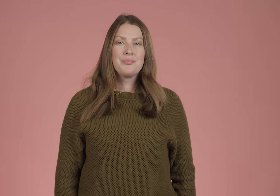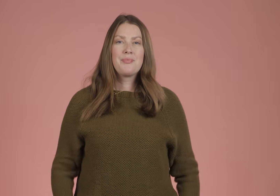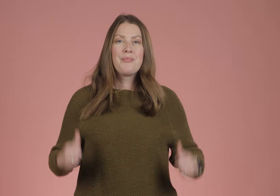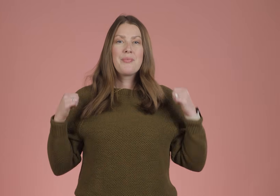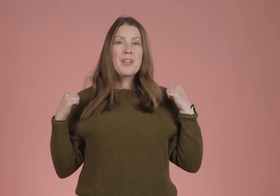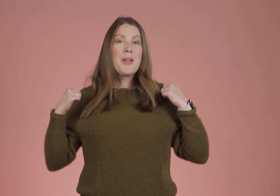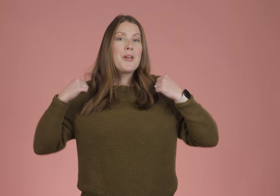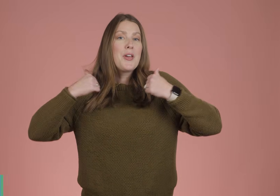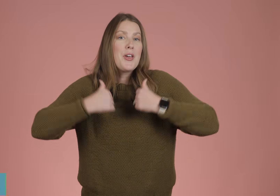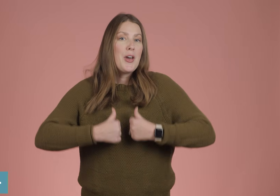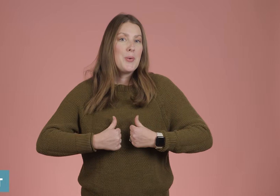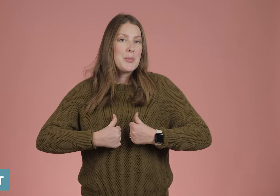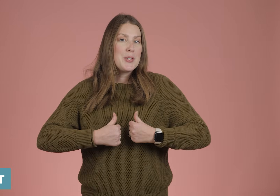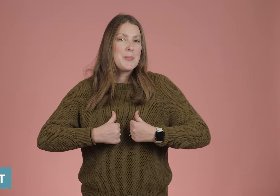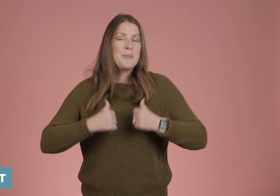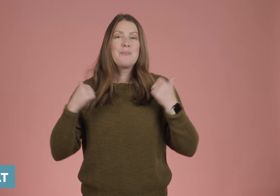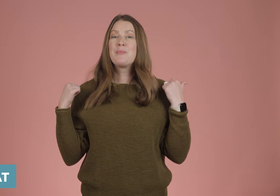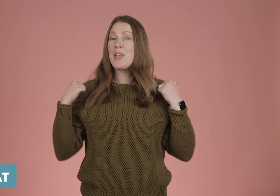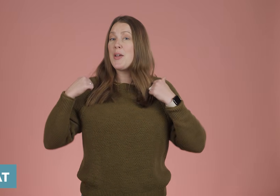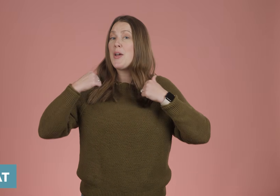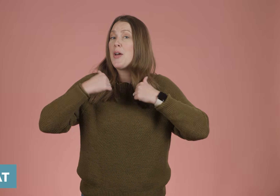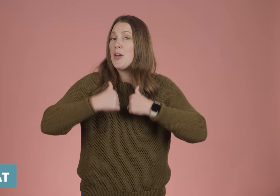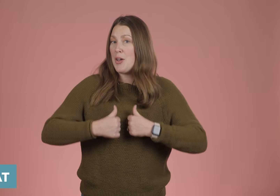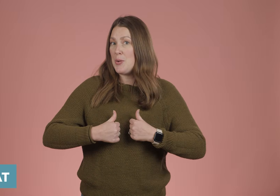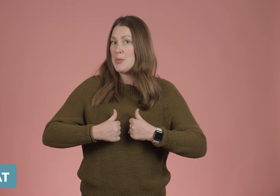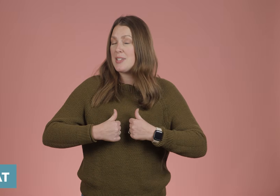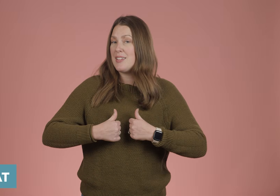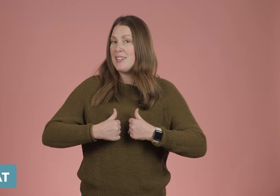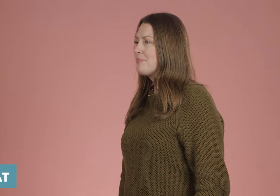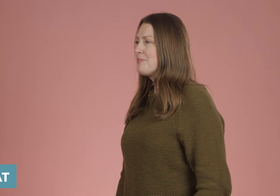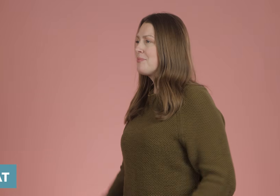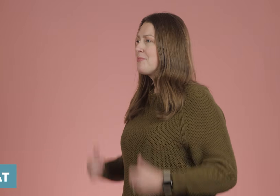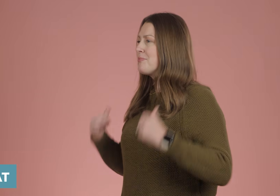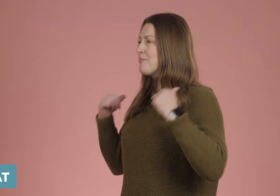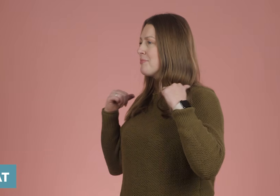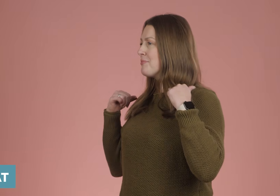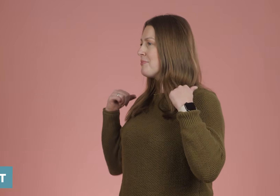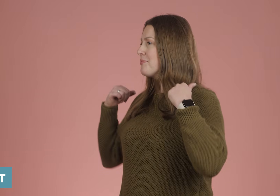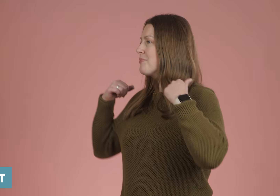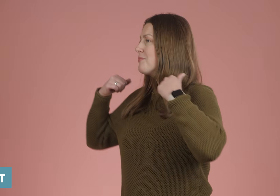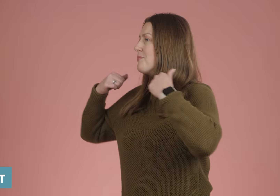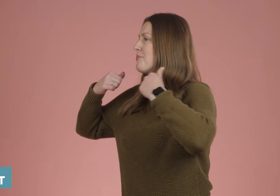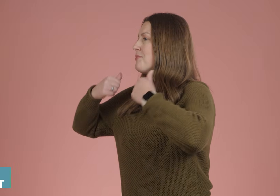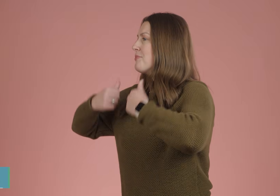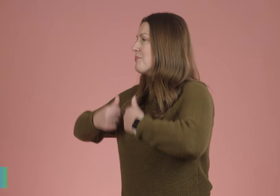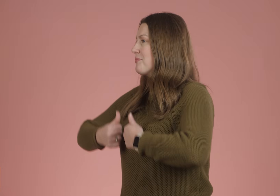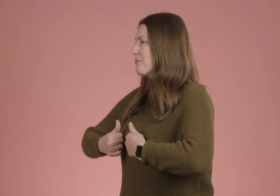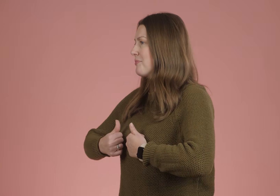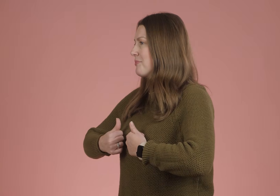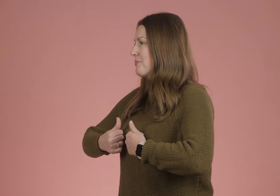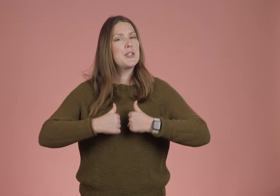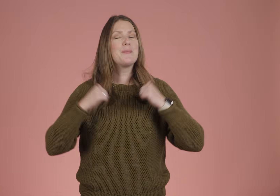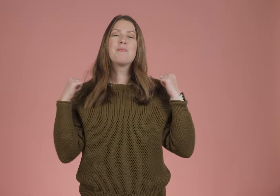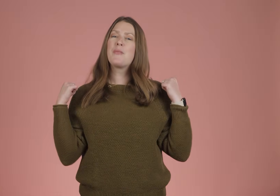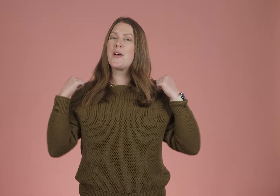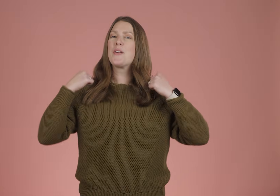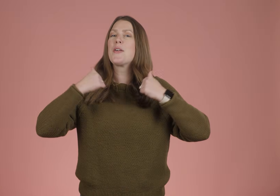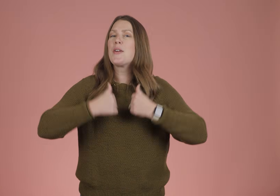Coat. It's like you're pulling the coat over your shoulders.